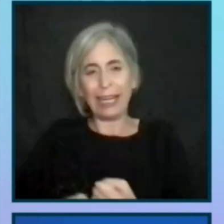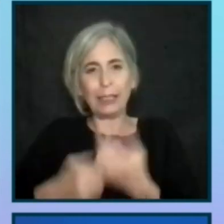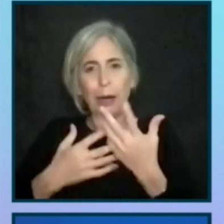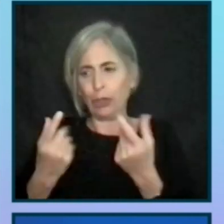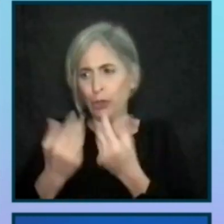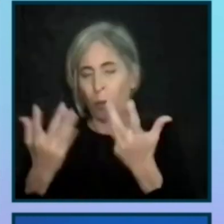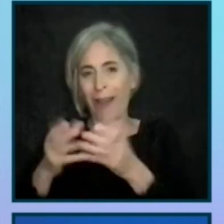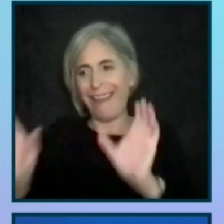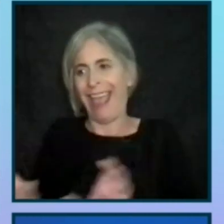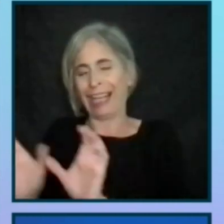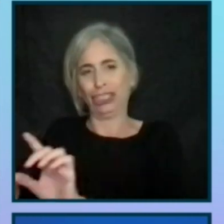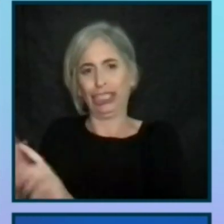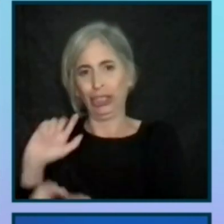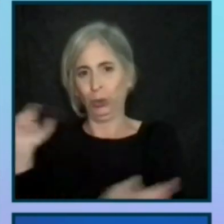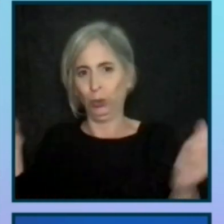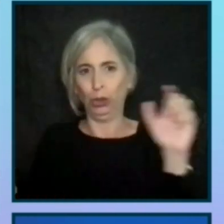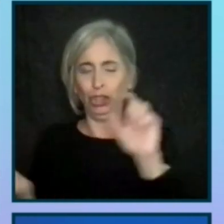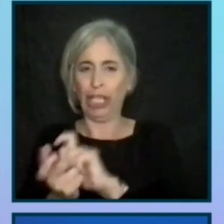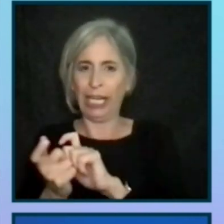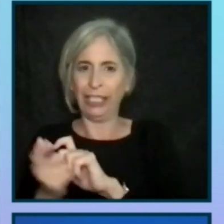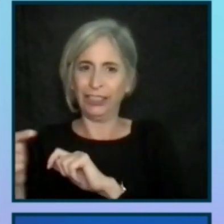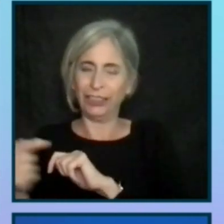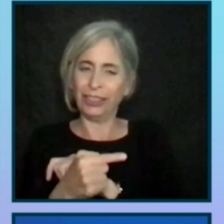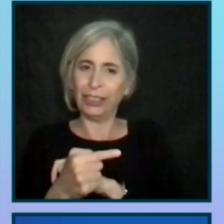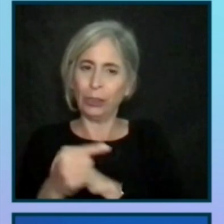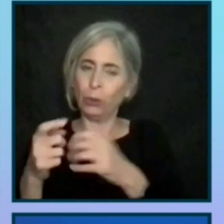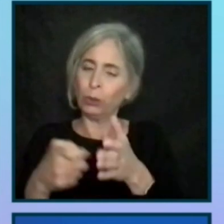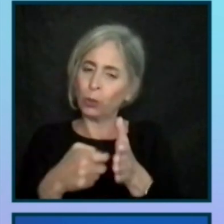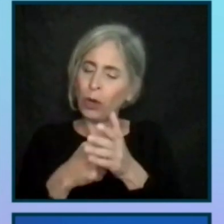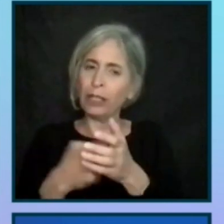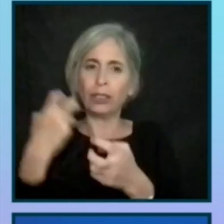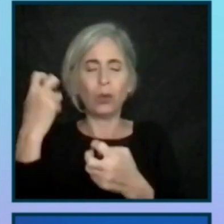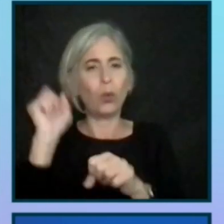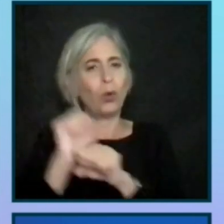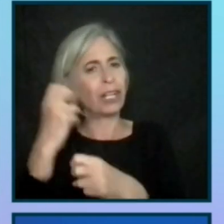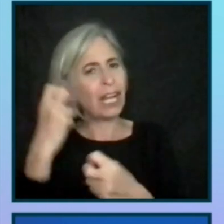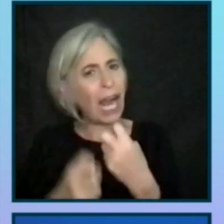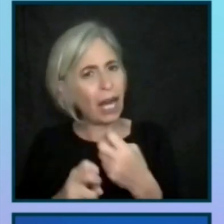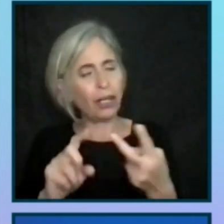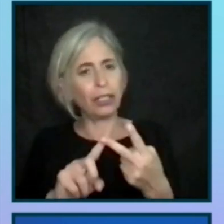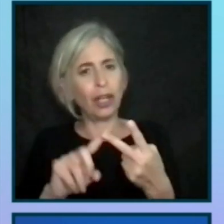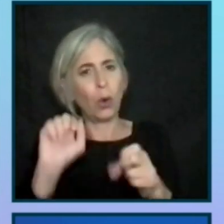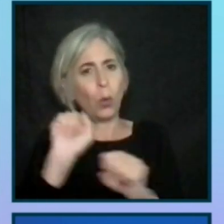because to move the needle will require us to work hard, work smart, and work together.